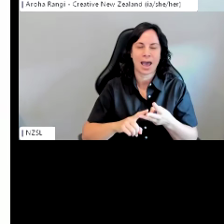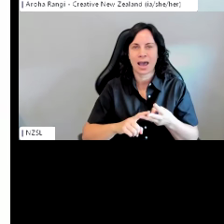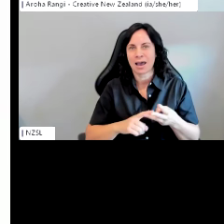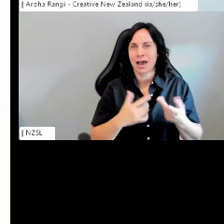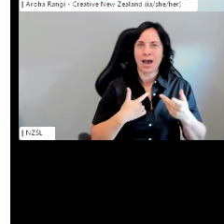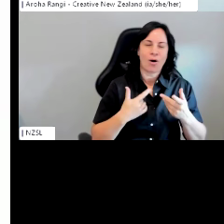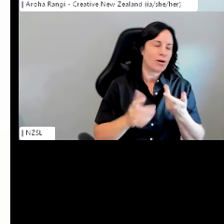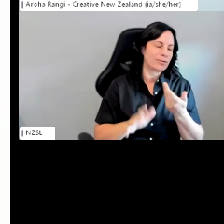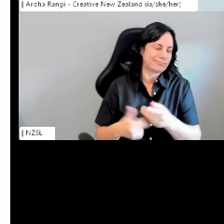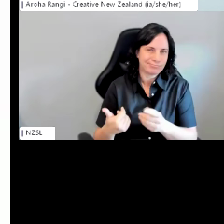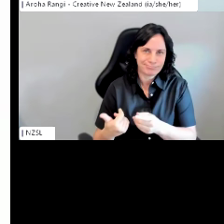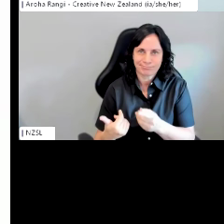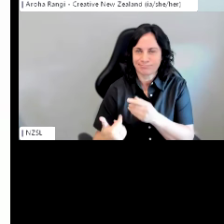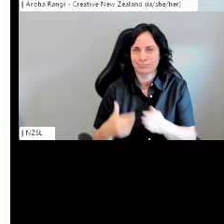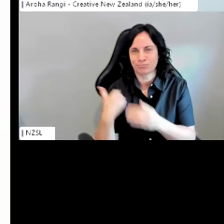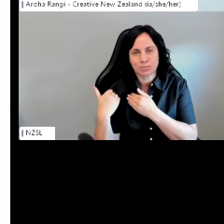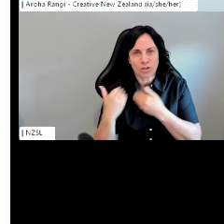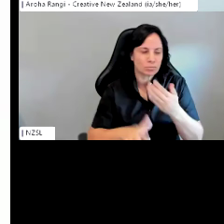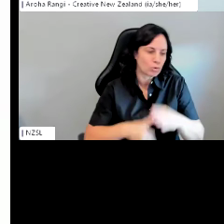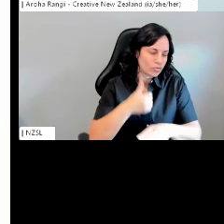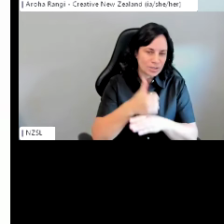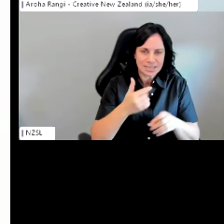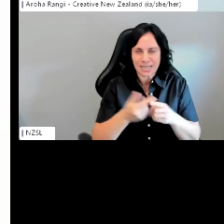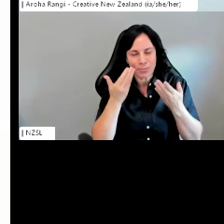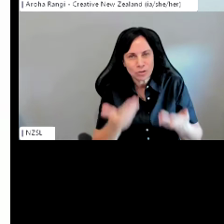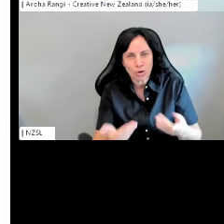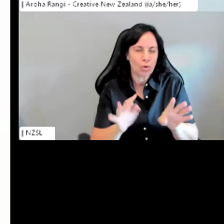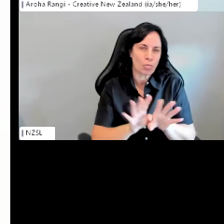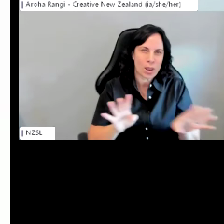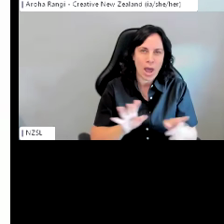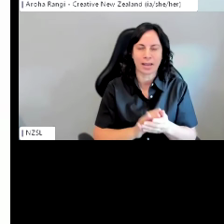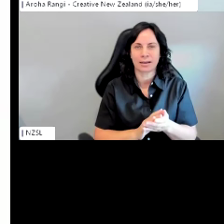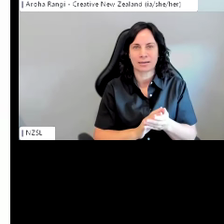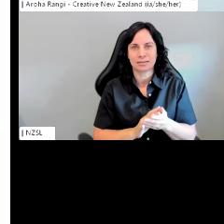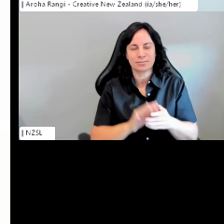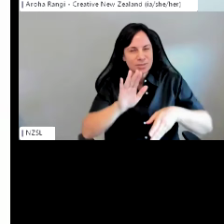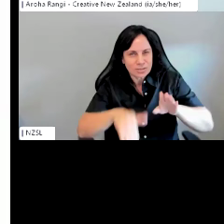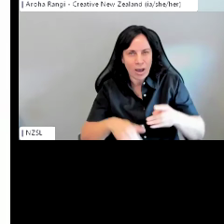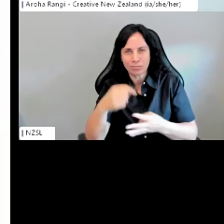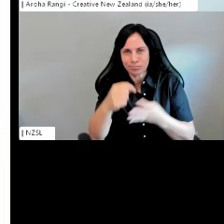the artist. um you know they want to get as close as they can to the source of the art. Um and we